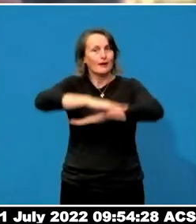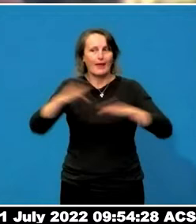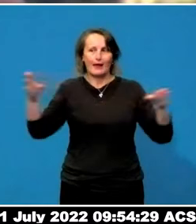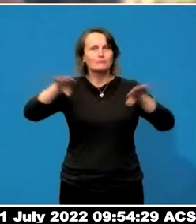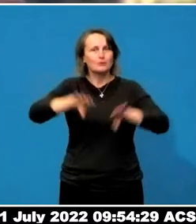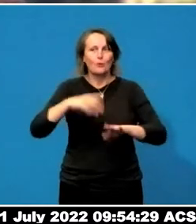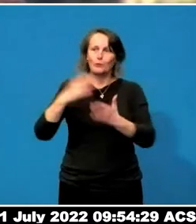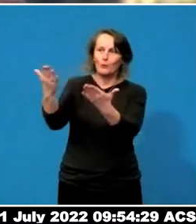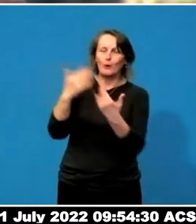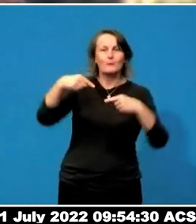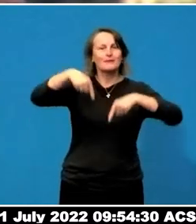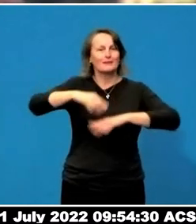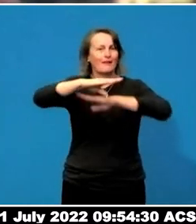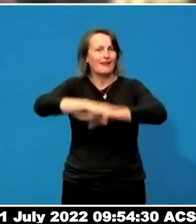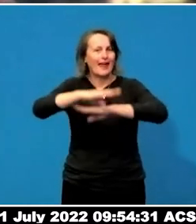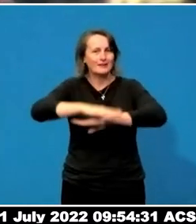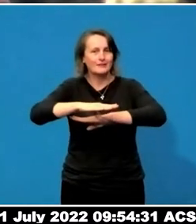Mparntwe. Always was, always will be Aboriginal land. Thank you.